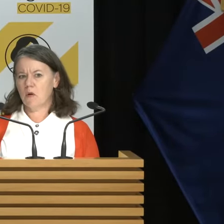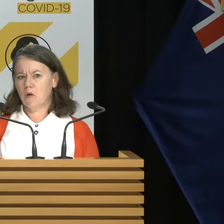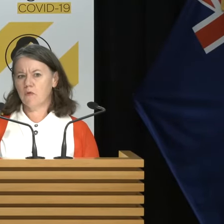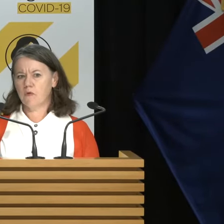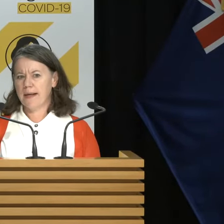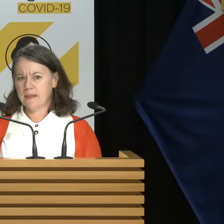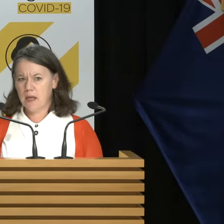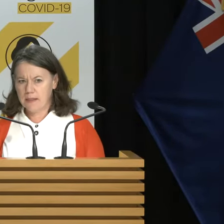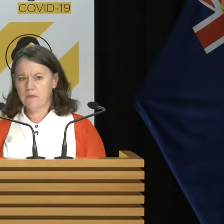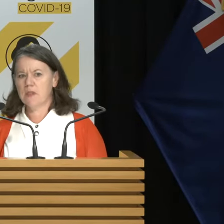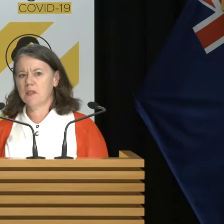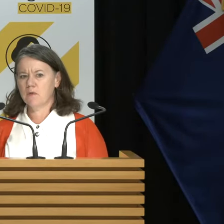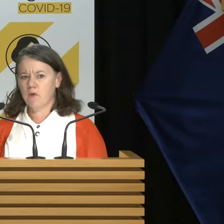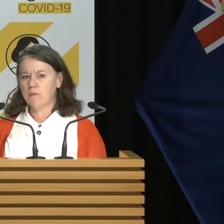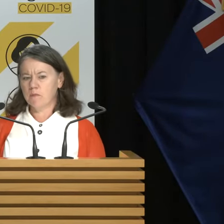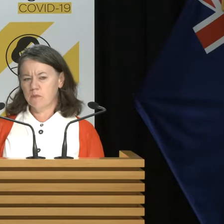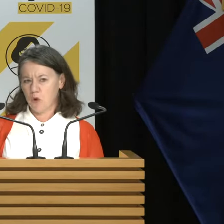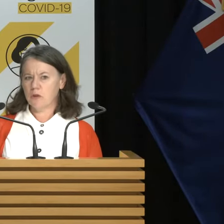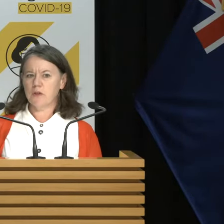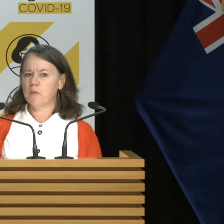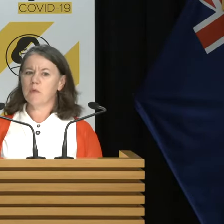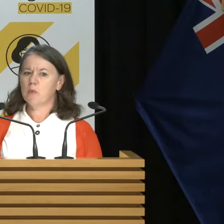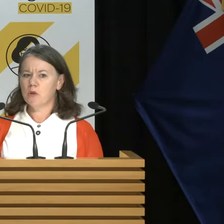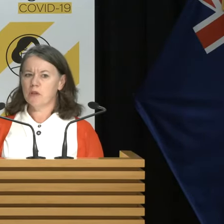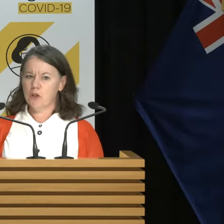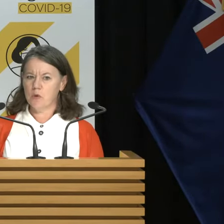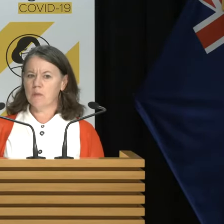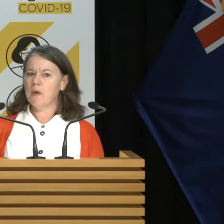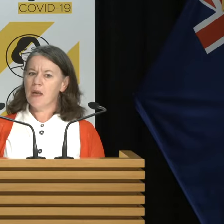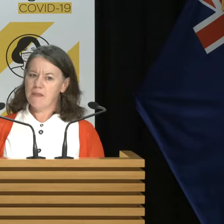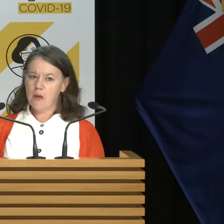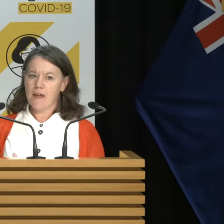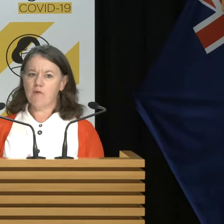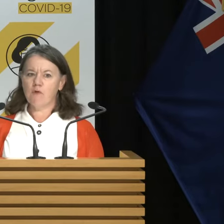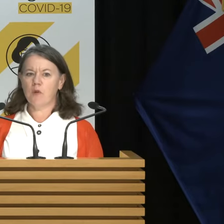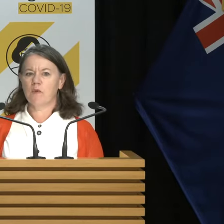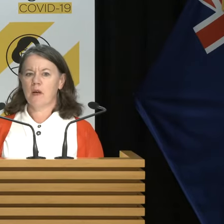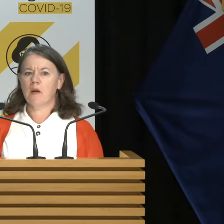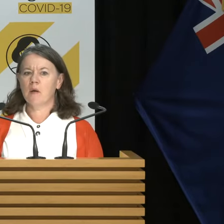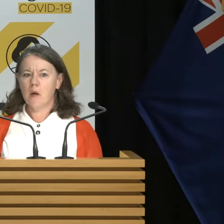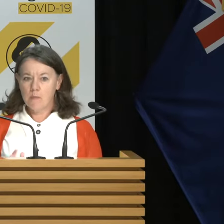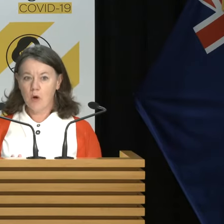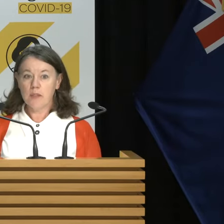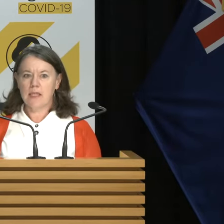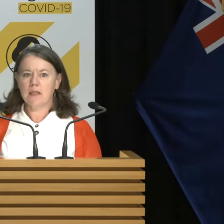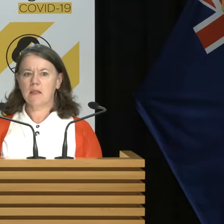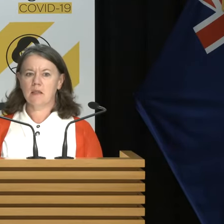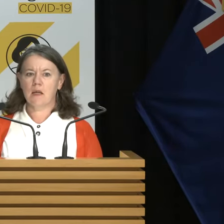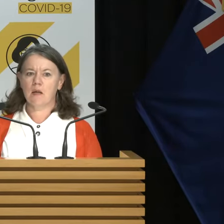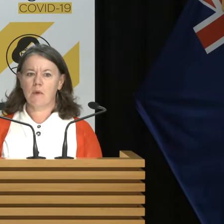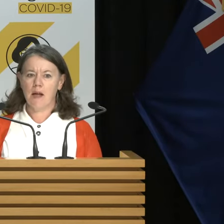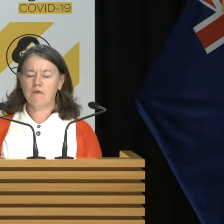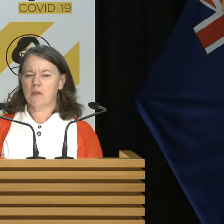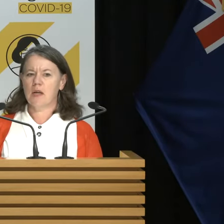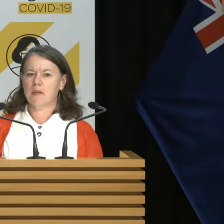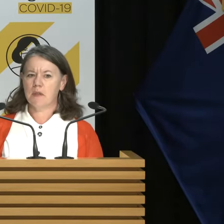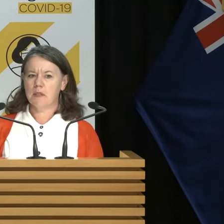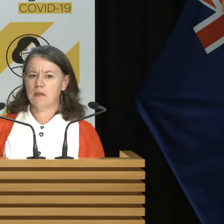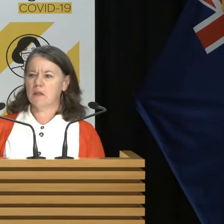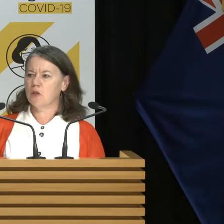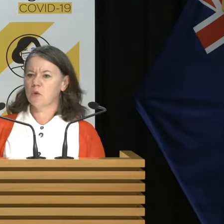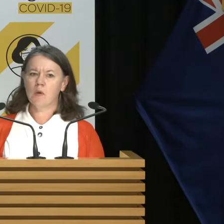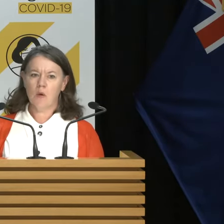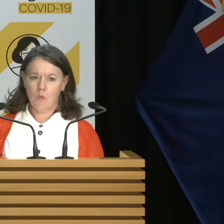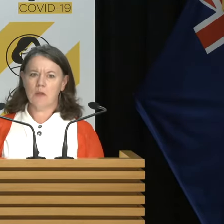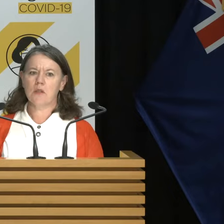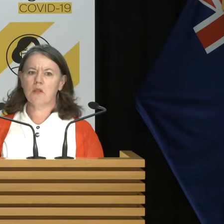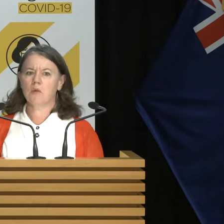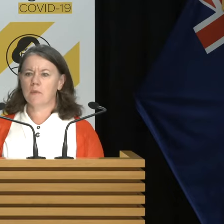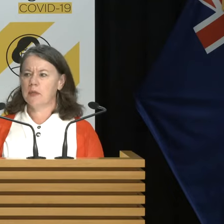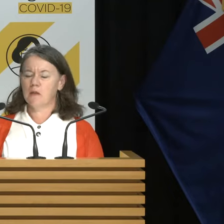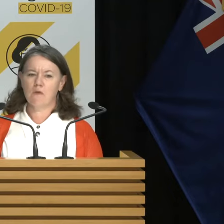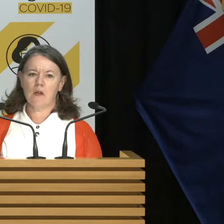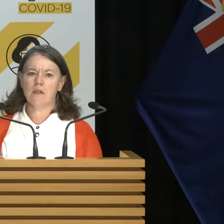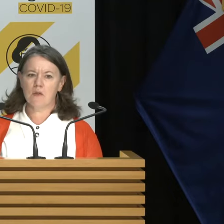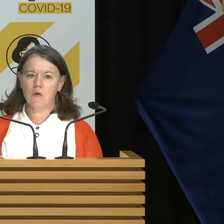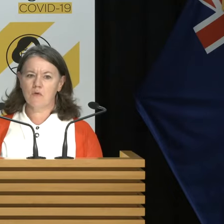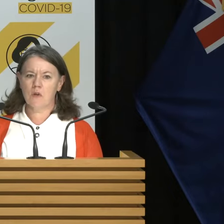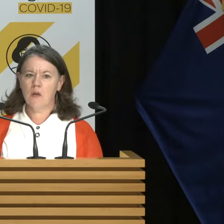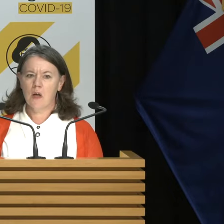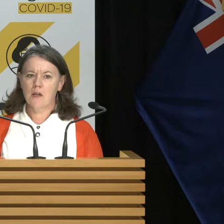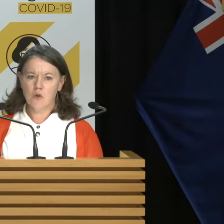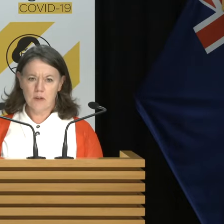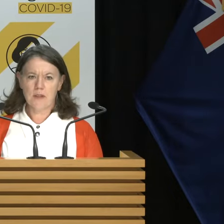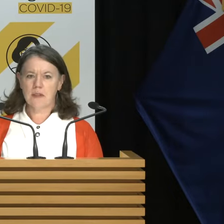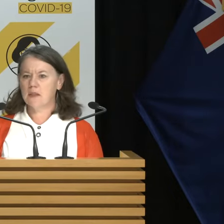is probably more appropriate...